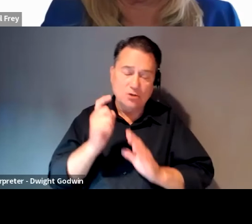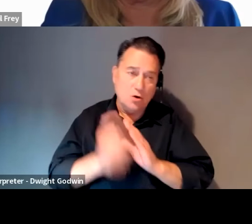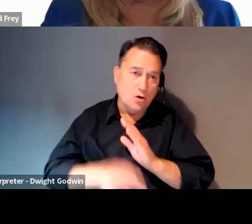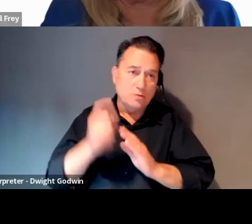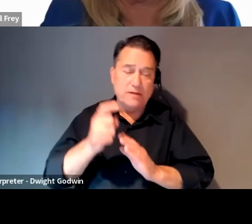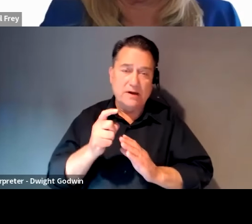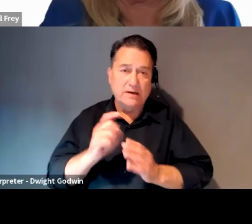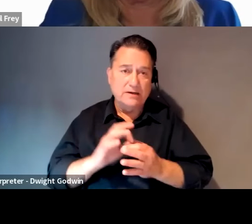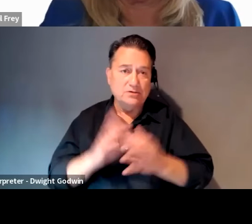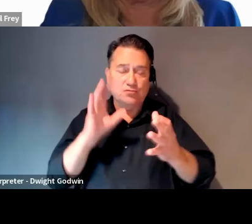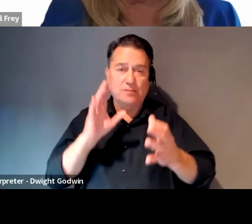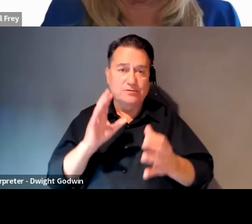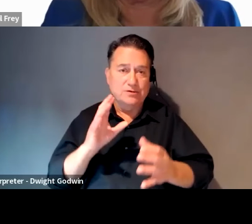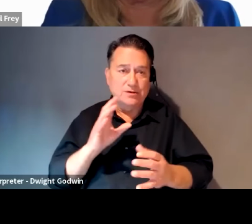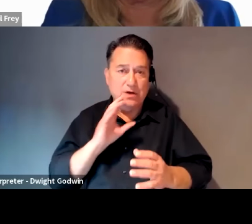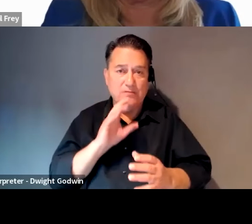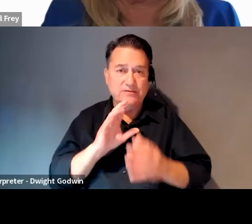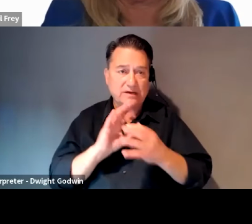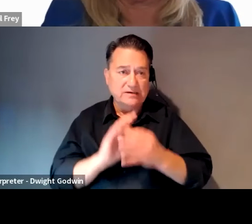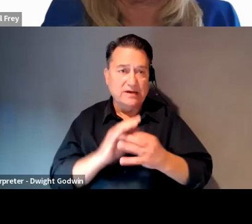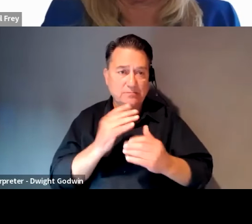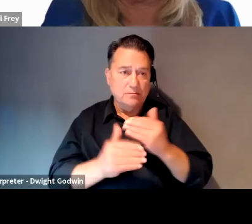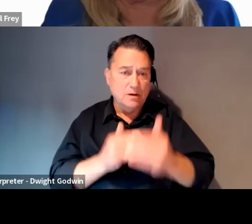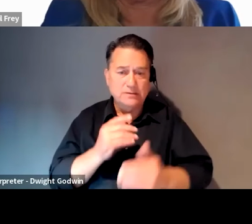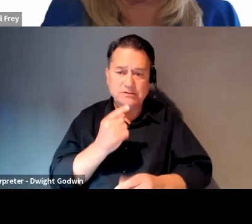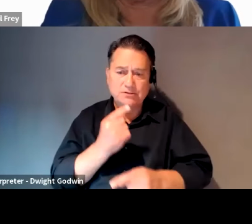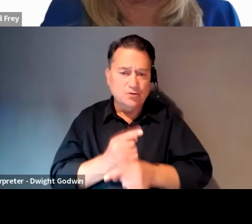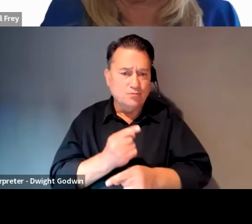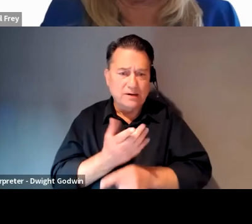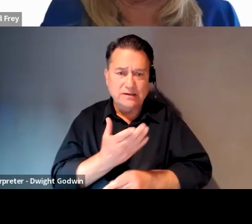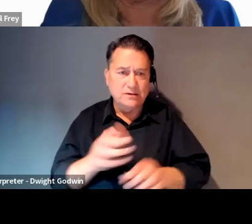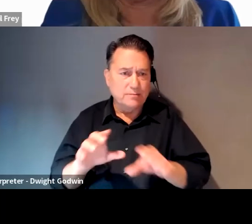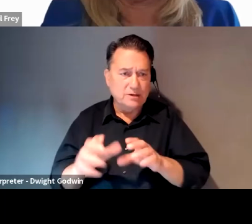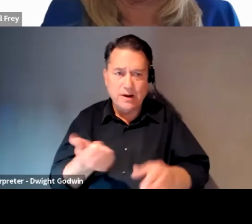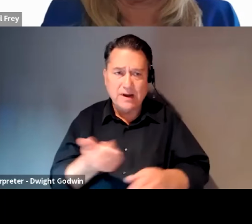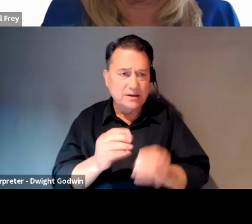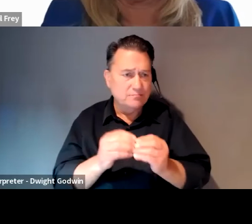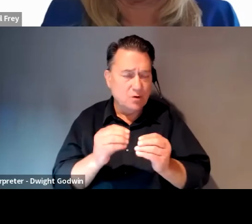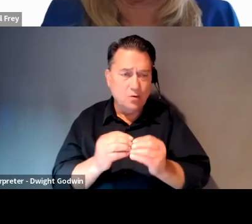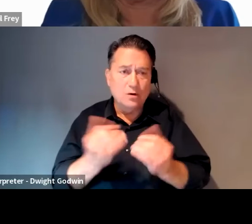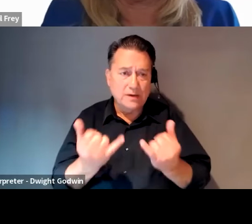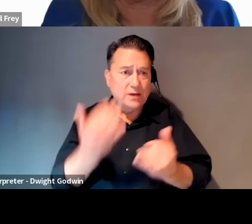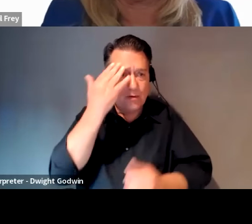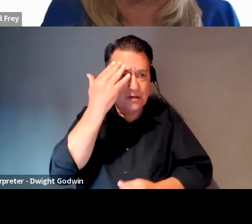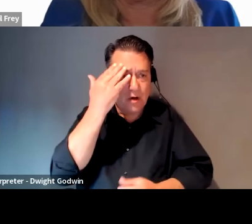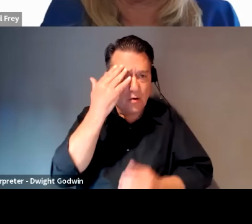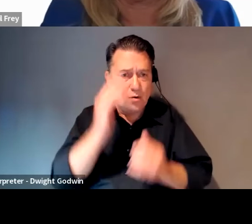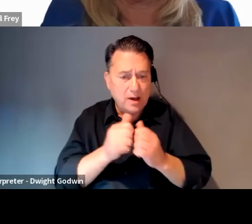And this is just the right thing to be doing. Anything else, now that we know, now that we know how to do this,